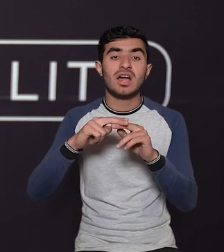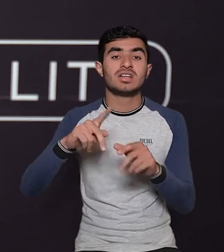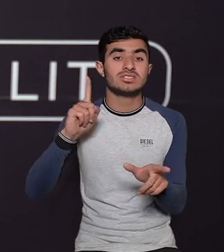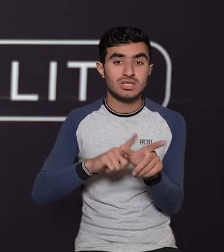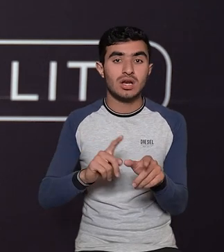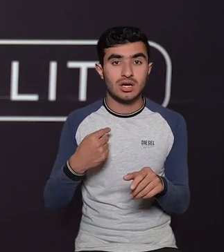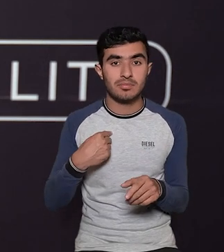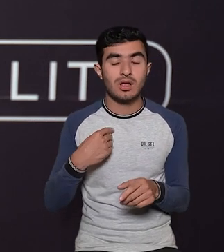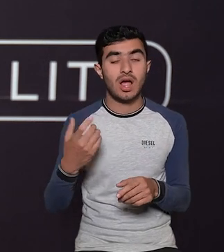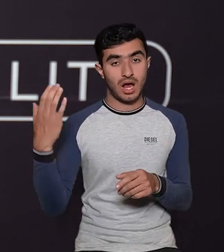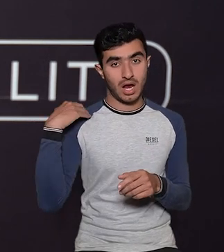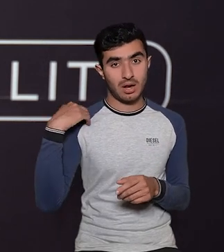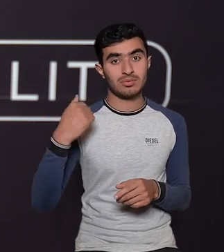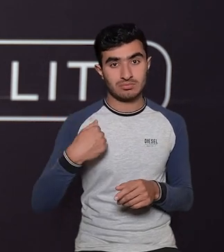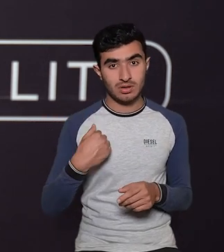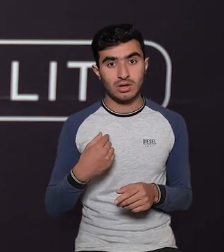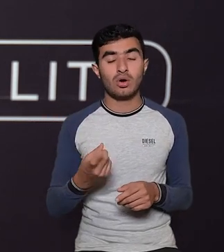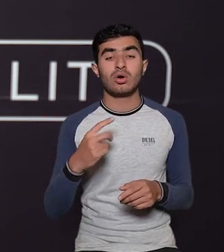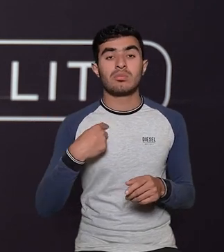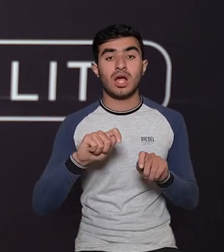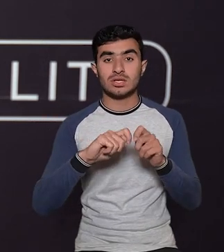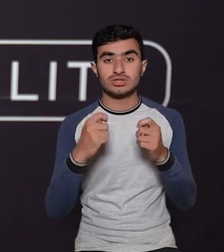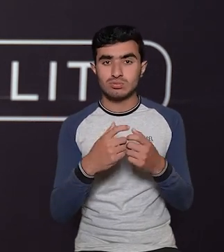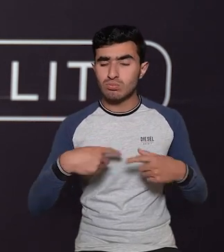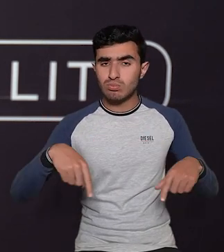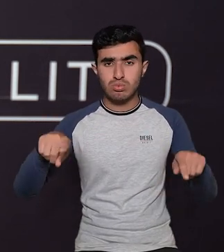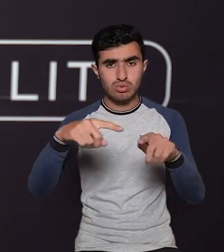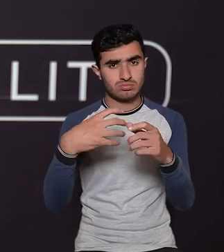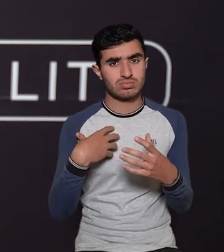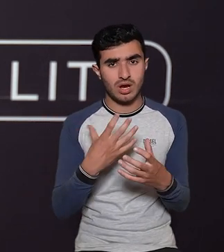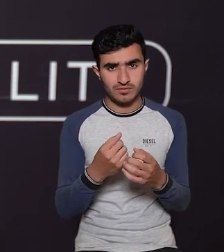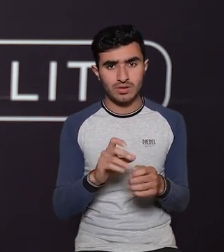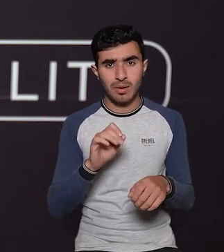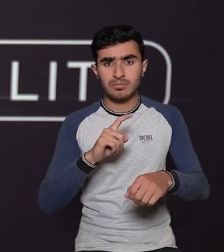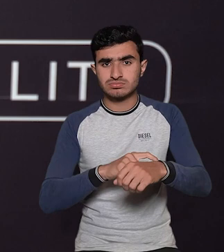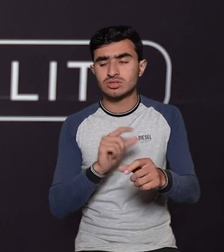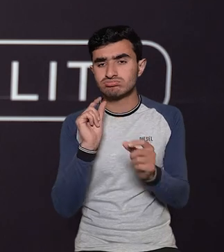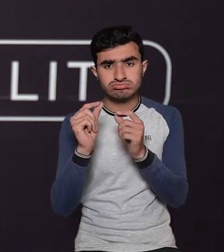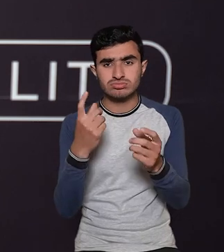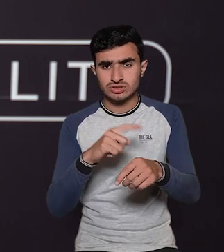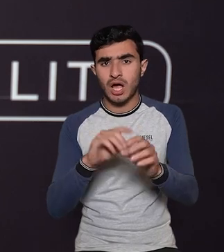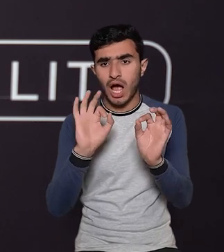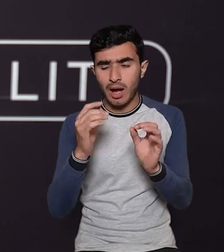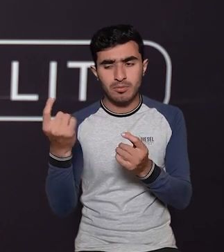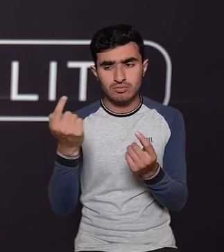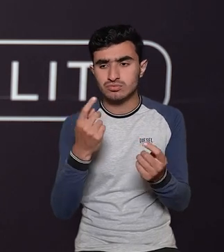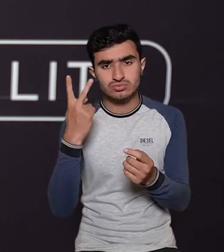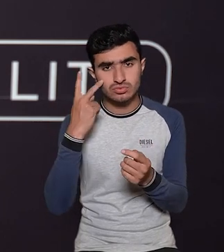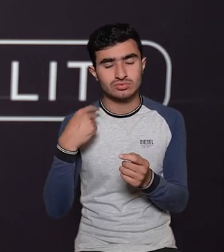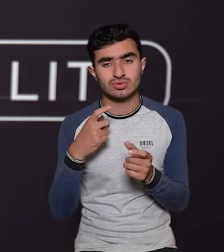for whom I had to make sure that they reach on time, I had to look after everything of